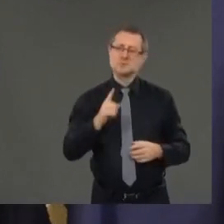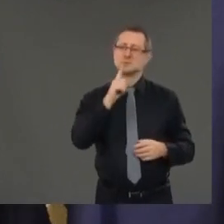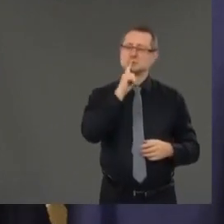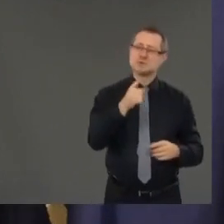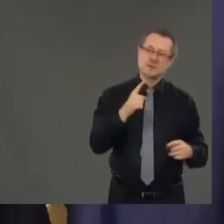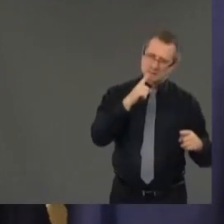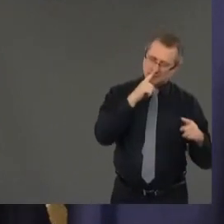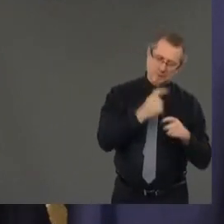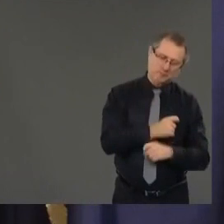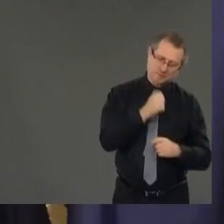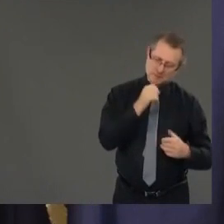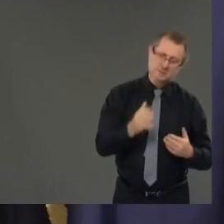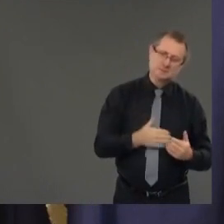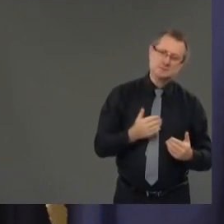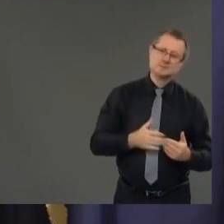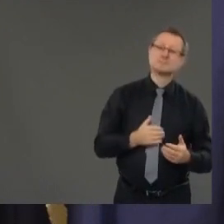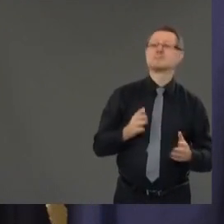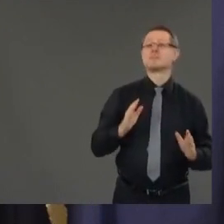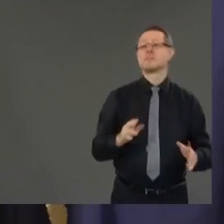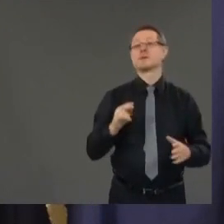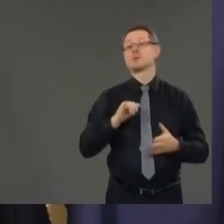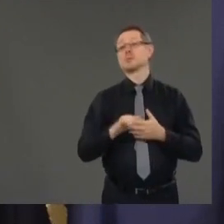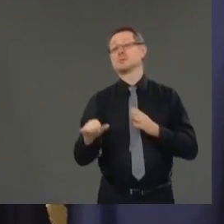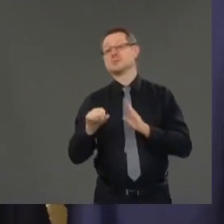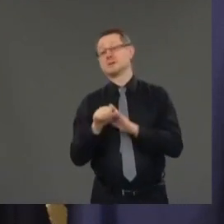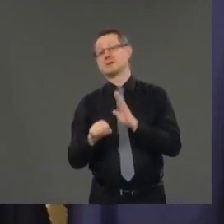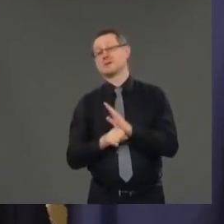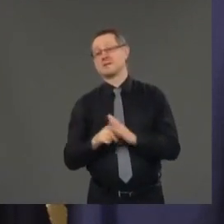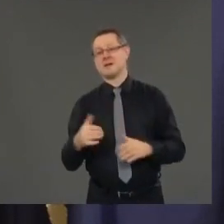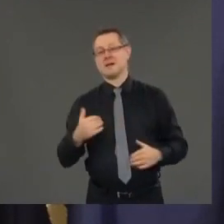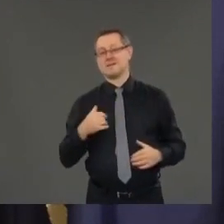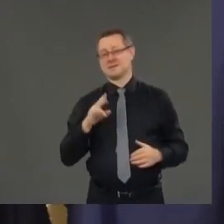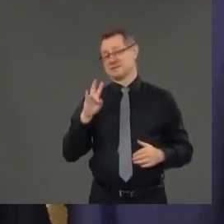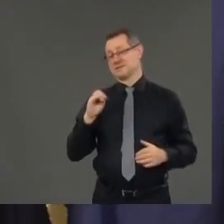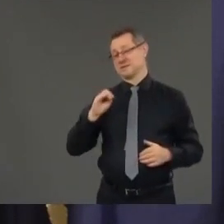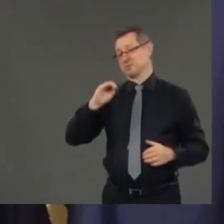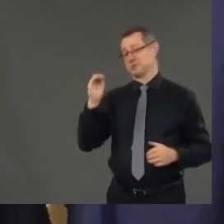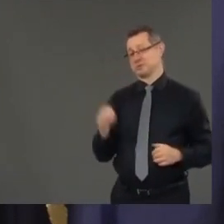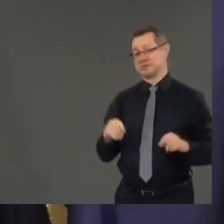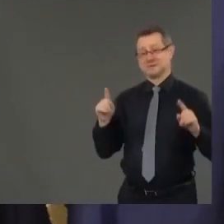TRUE. BUT THAT'S MORE COMPLICATED.